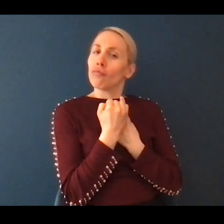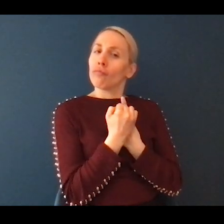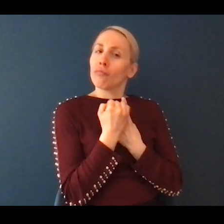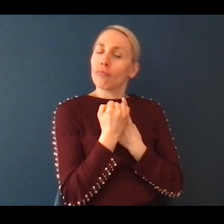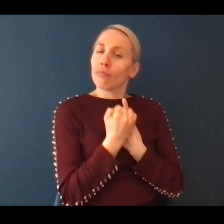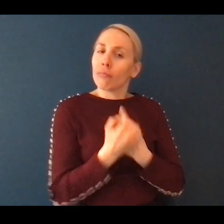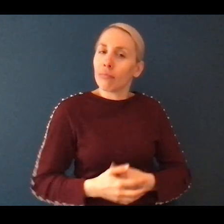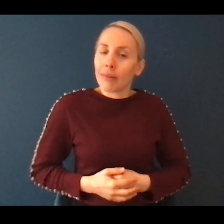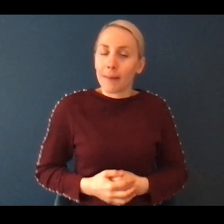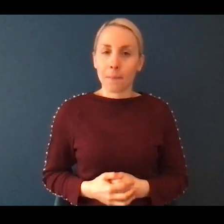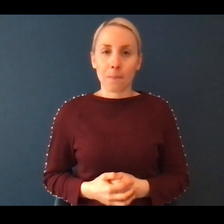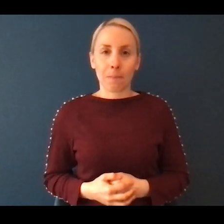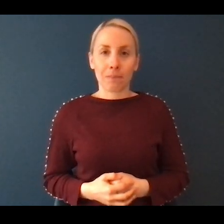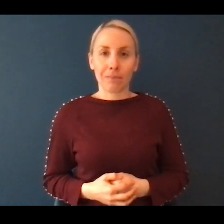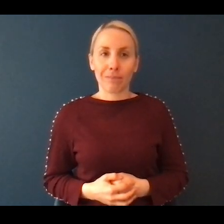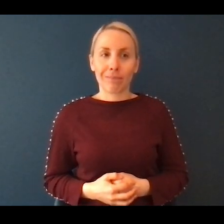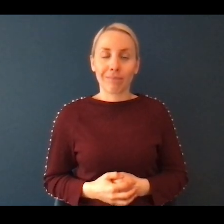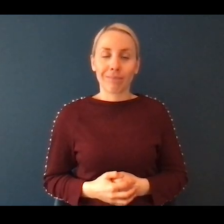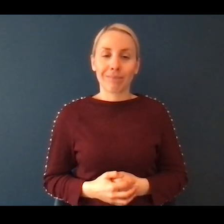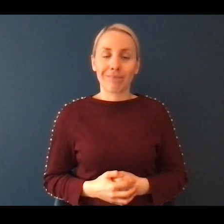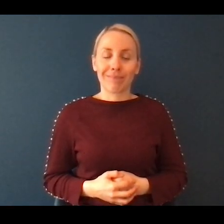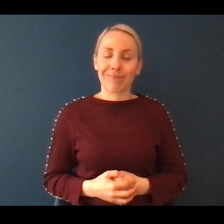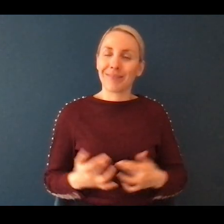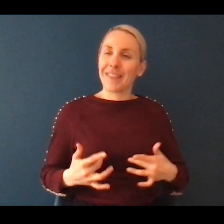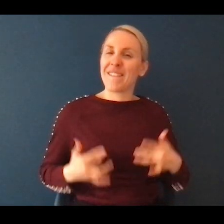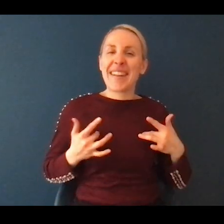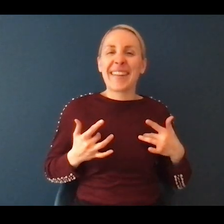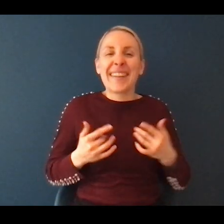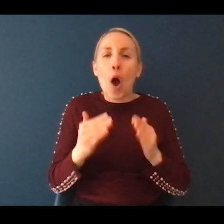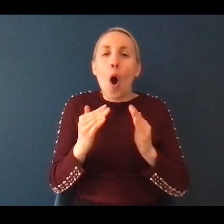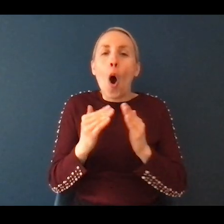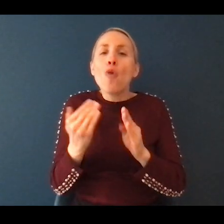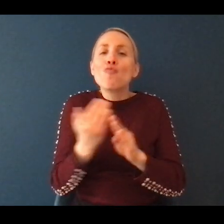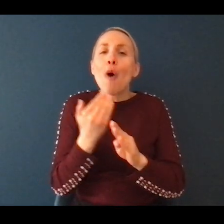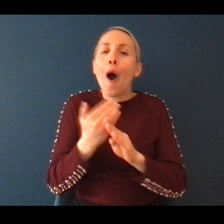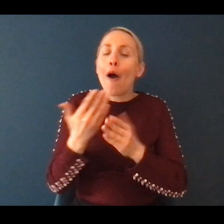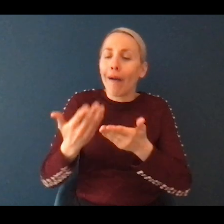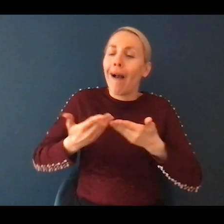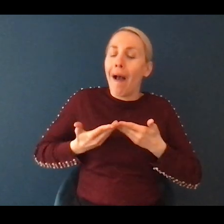me was kind of homework that I gave myself I really wanted this opportunity and even